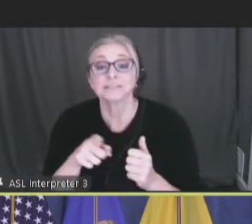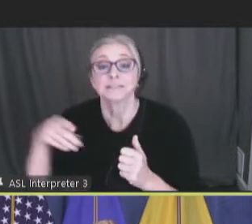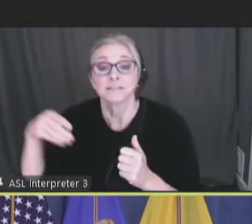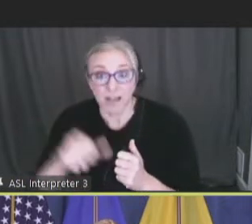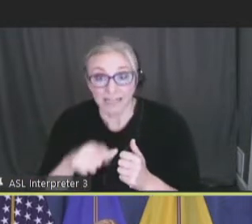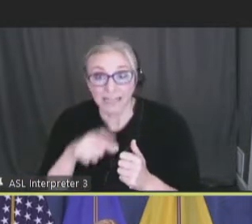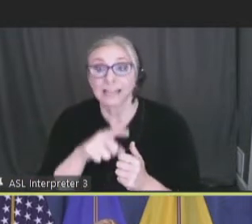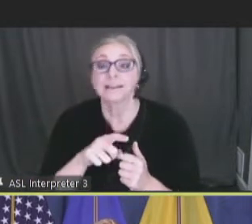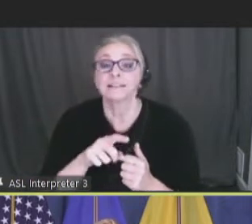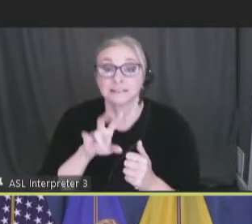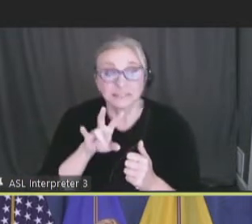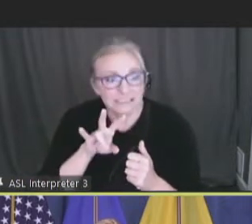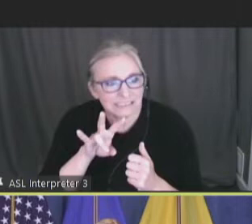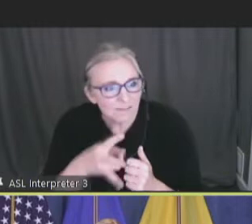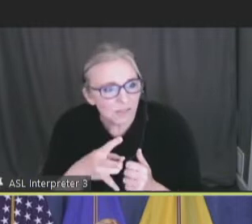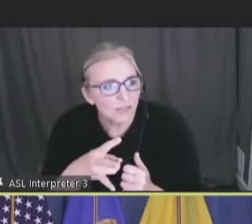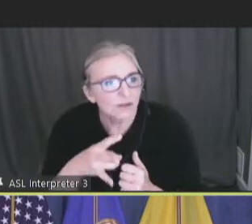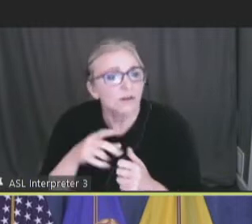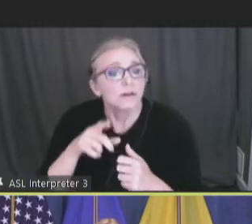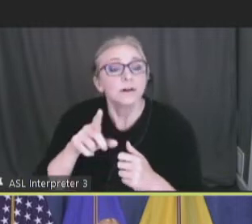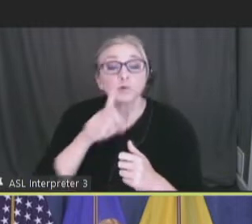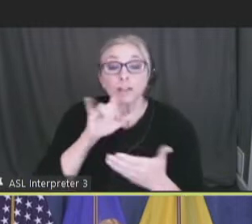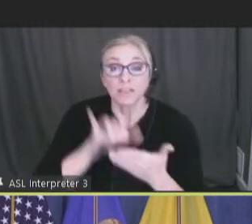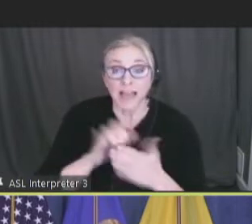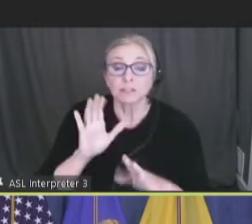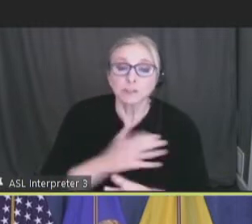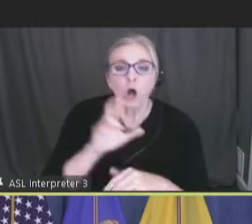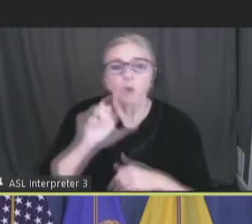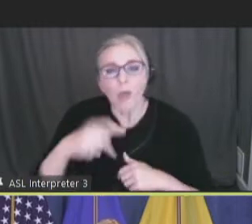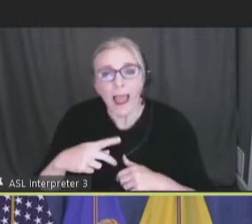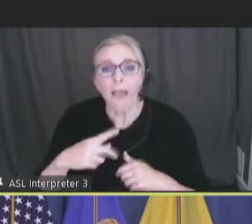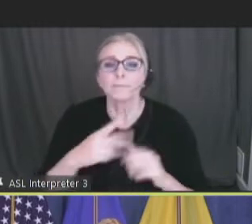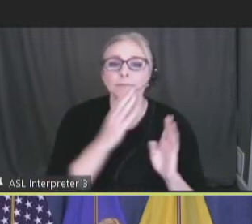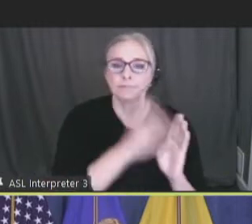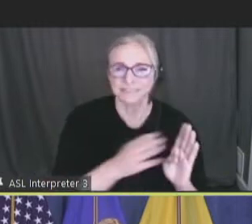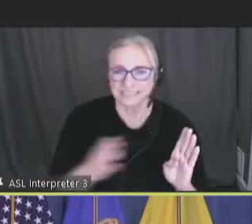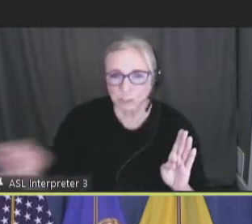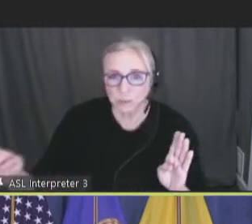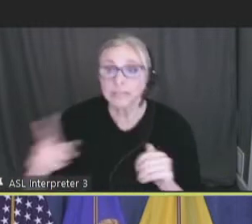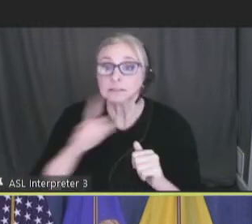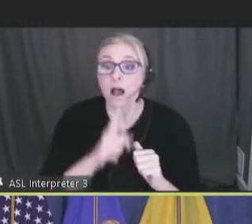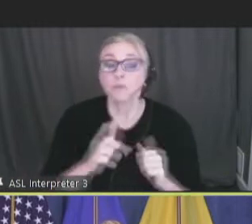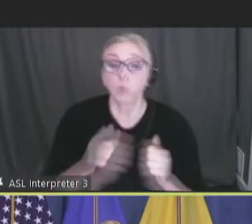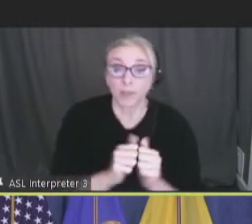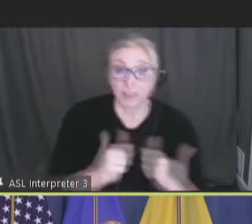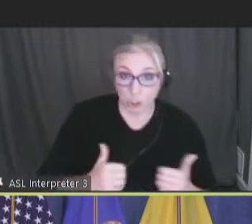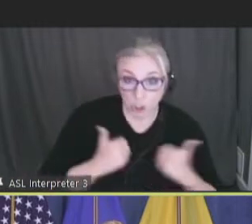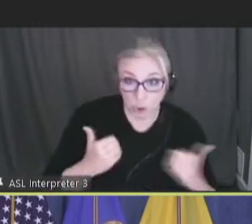And it is a song-rap anthology, created with youth, and informed by stakeholder input,